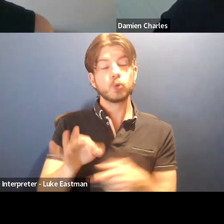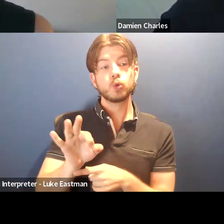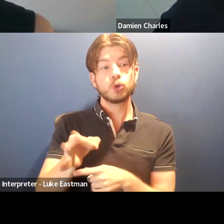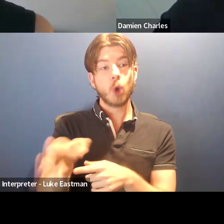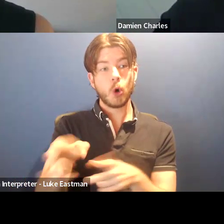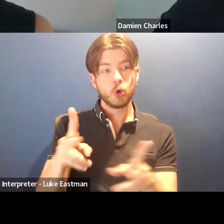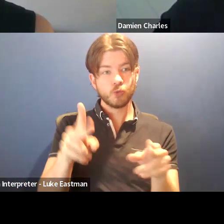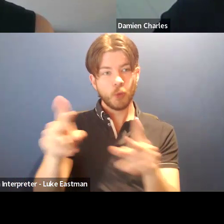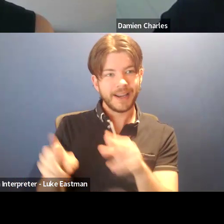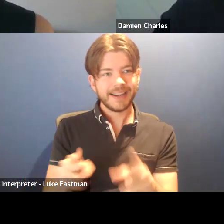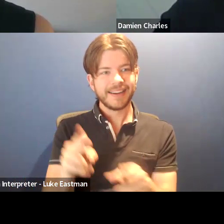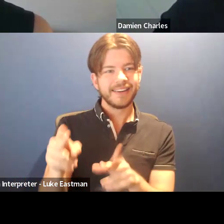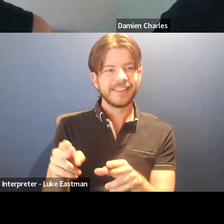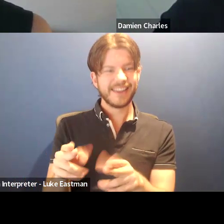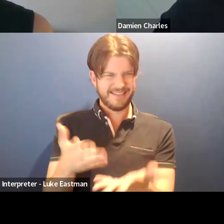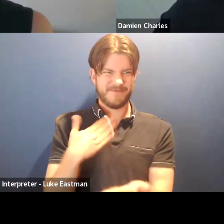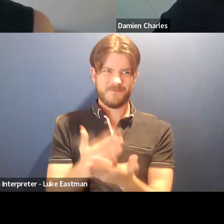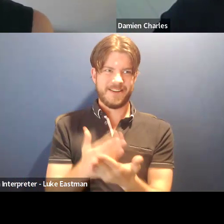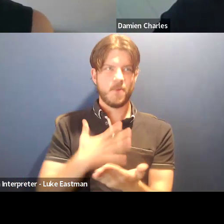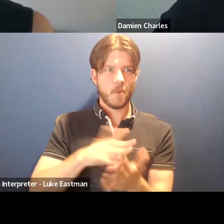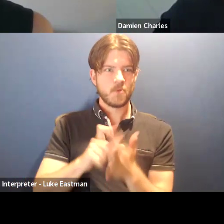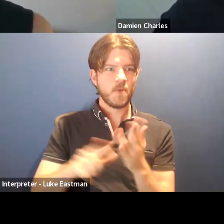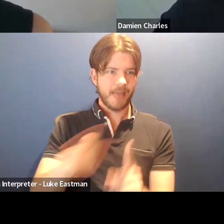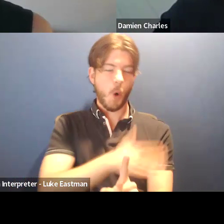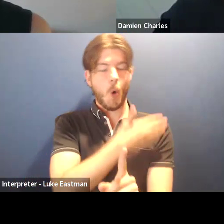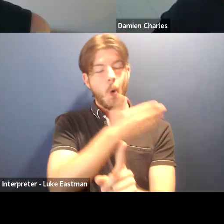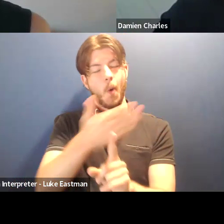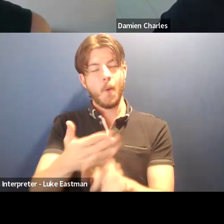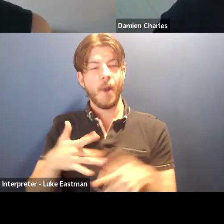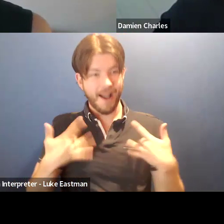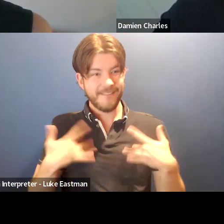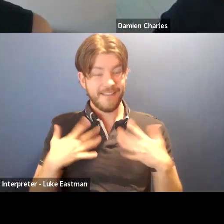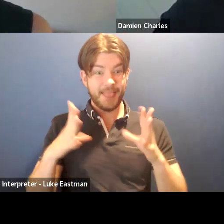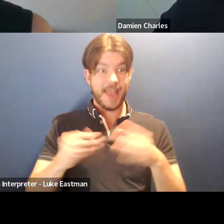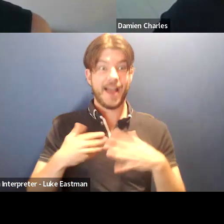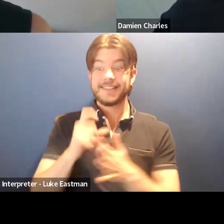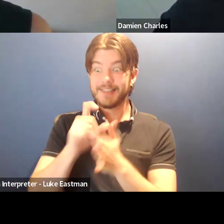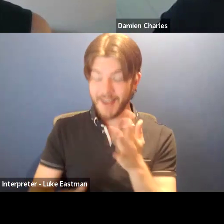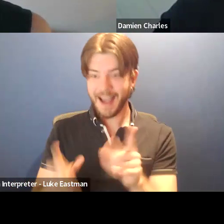really wanted to do that my whole life and then I found out doing dog grooming